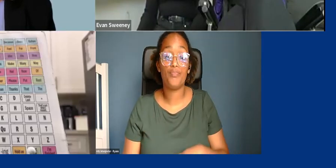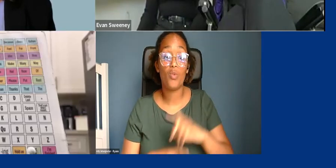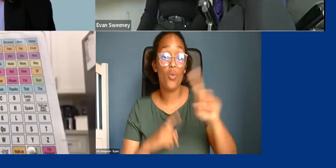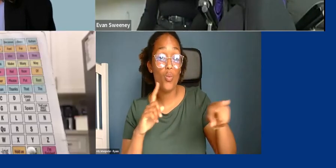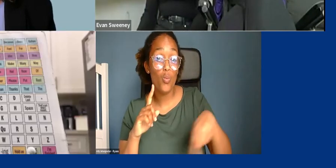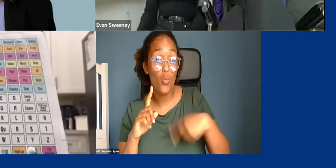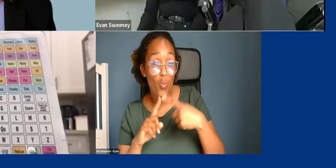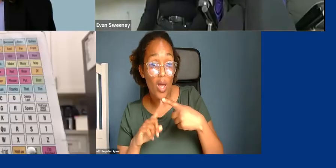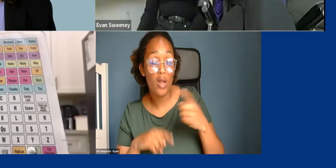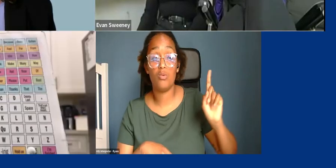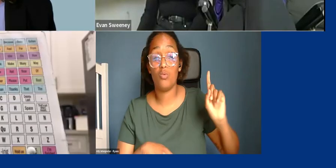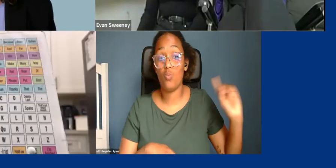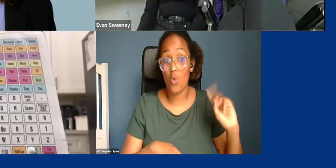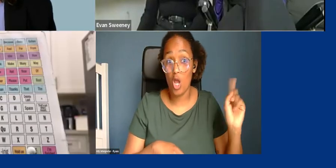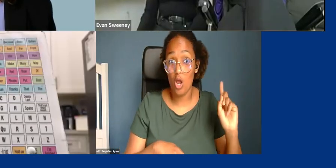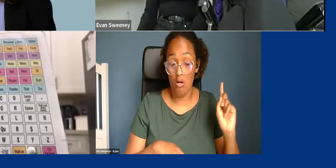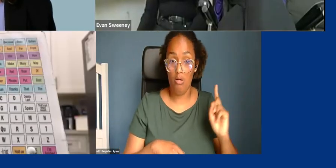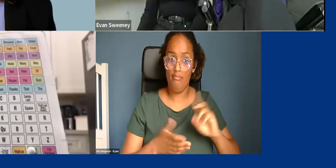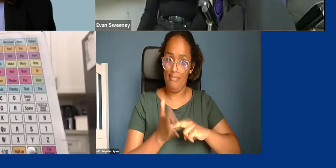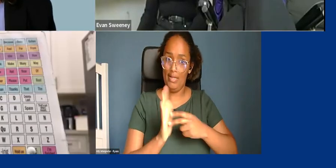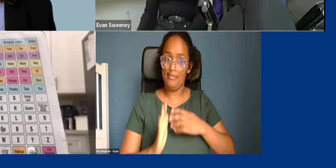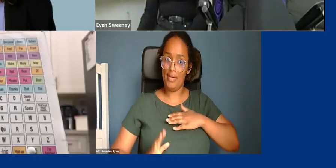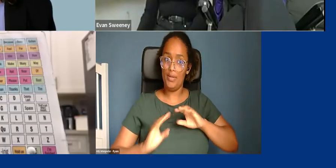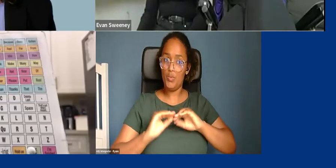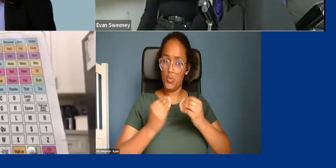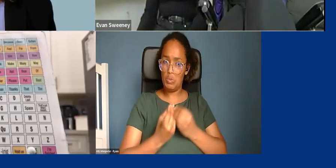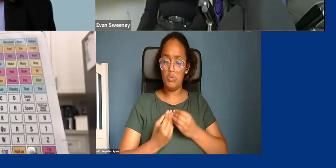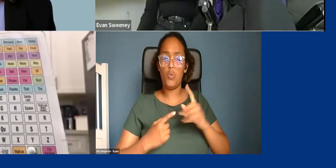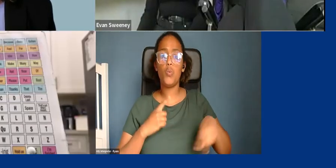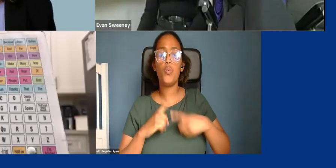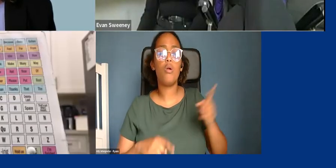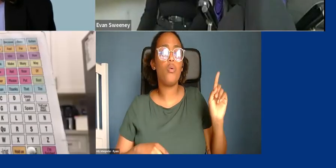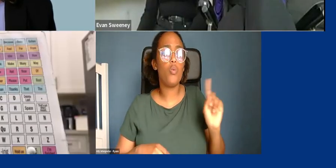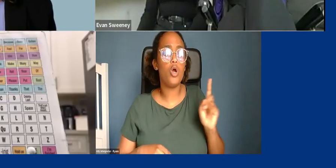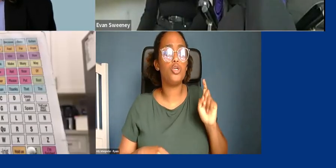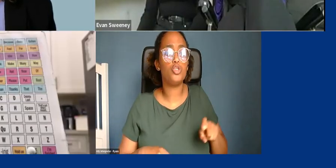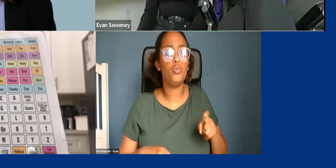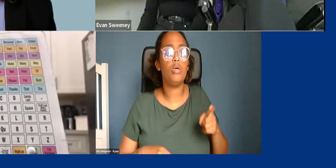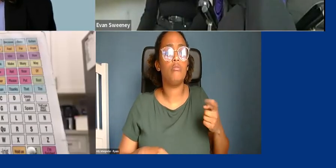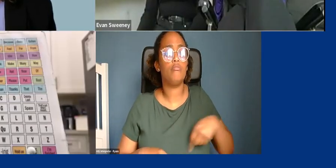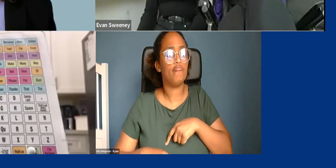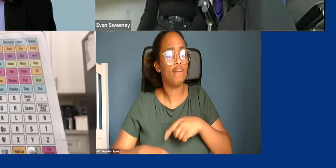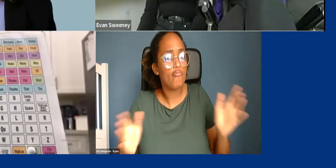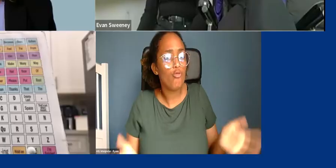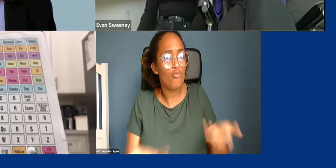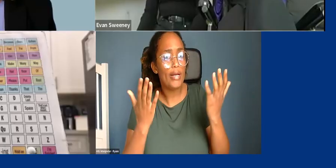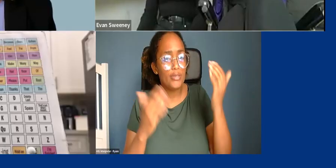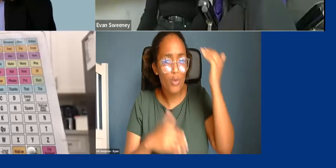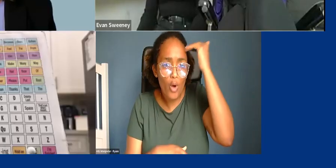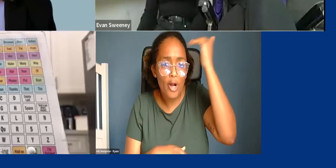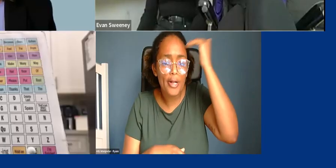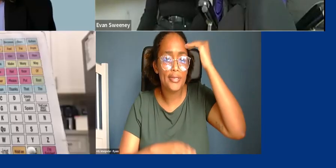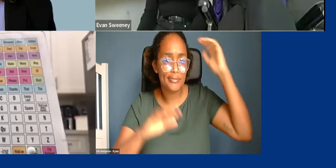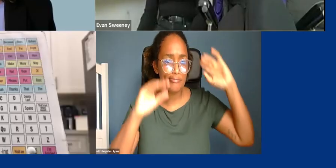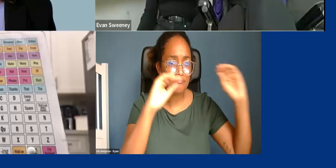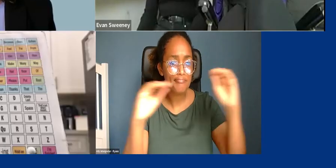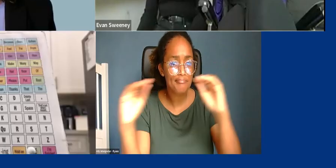meaning my organization, be raising awareness? We know it is important, and we are hoping you